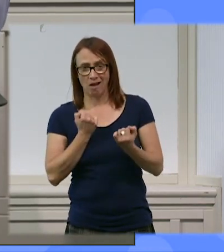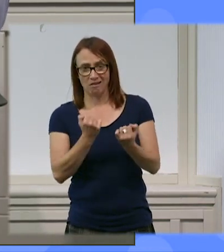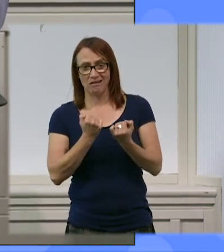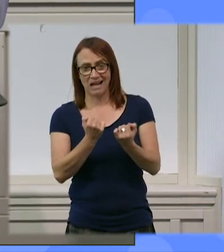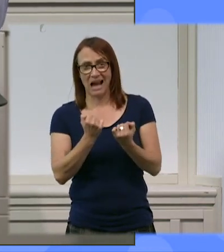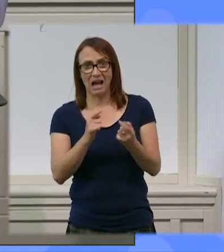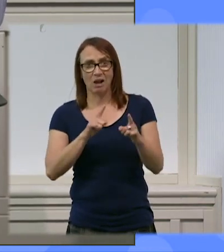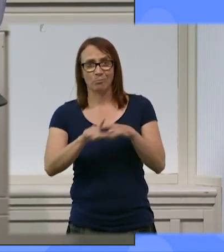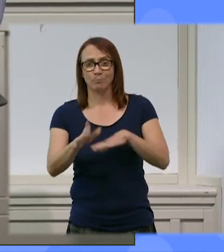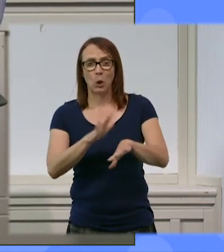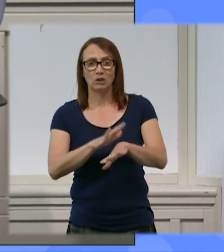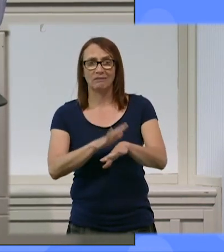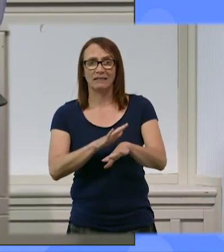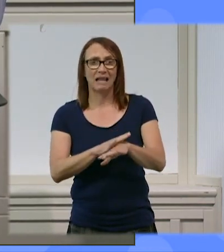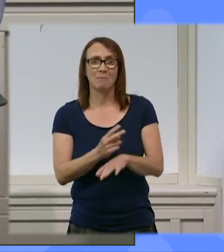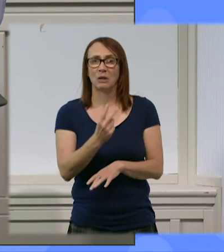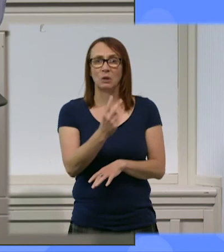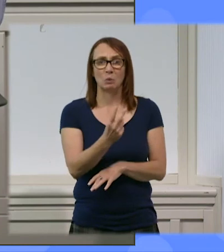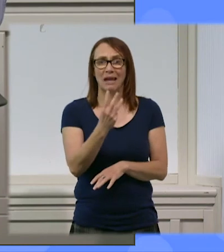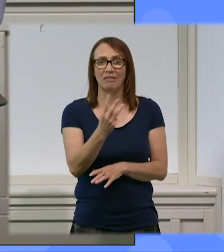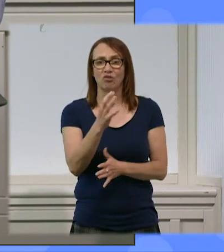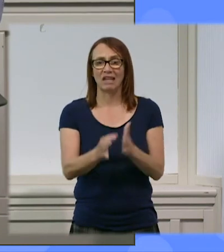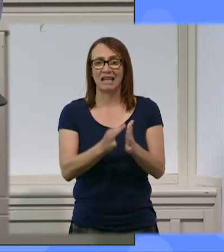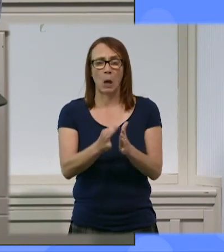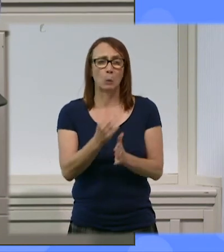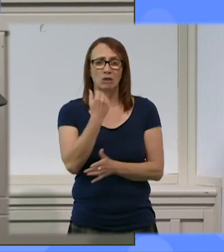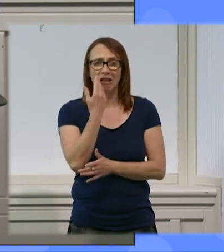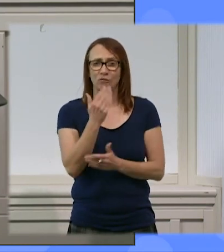for 20 22 23 hours a day and whether we're going to use more ride-sharing